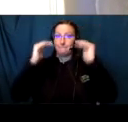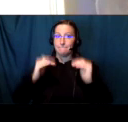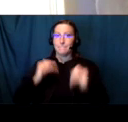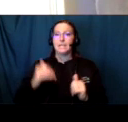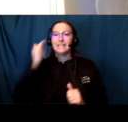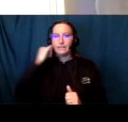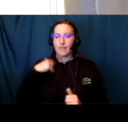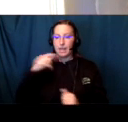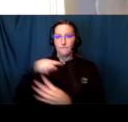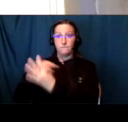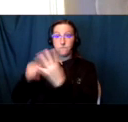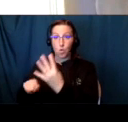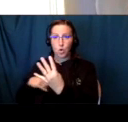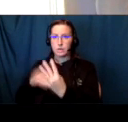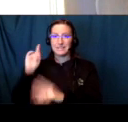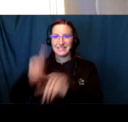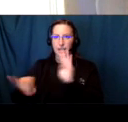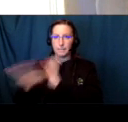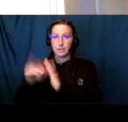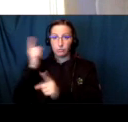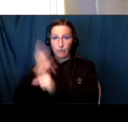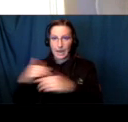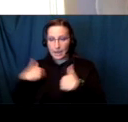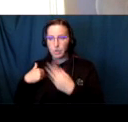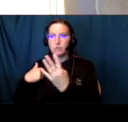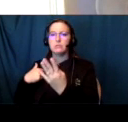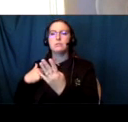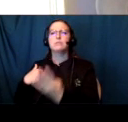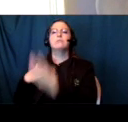four, let's reduce the set until they build some confidence. What if